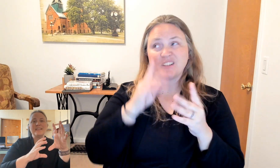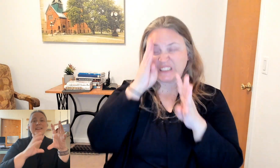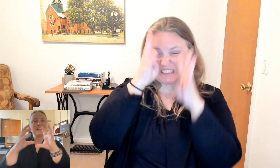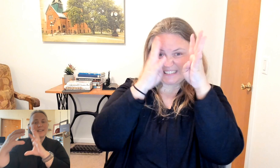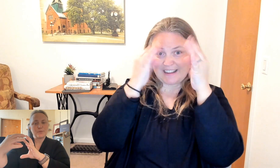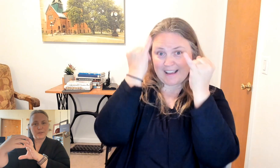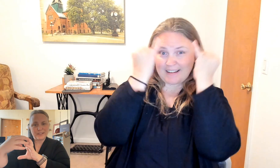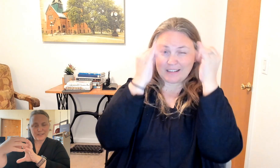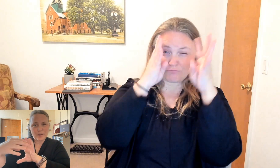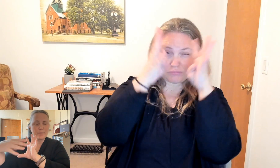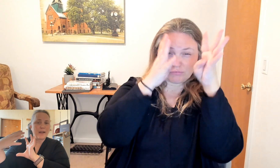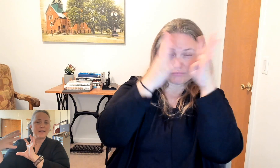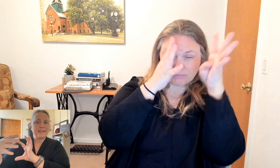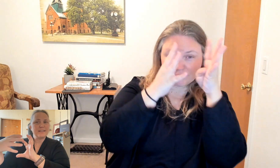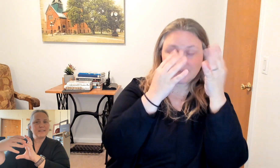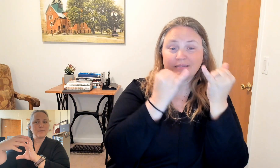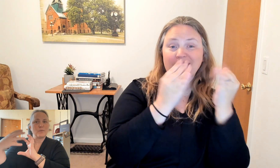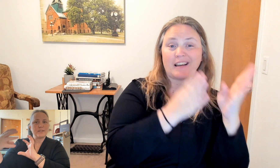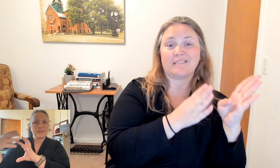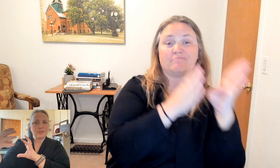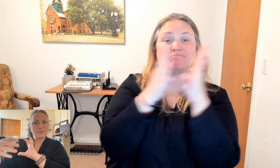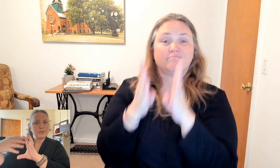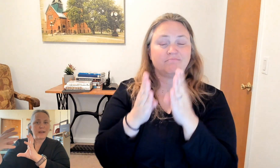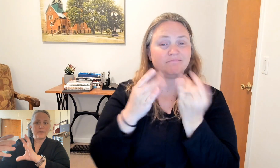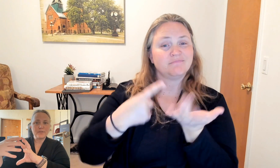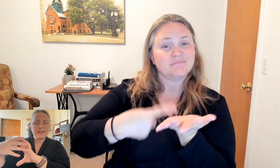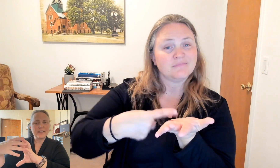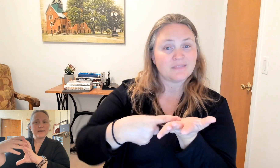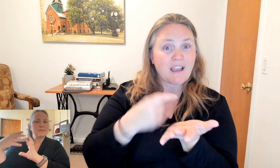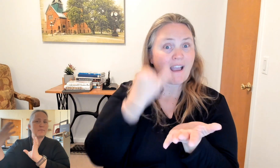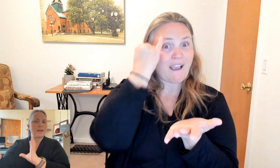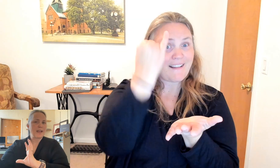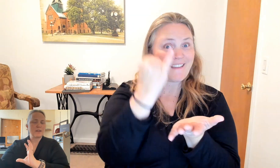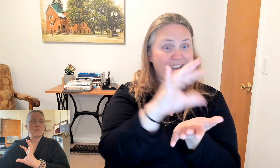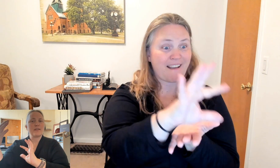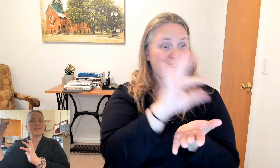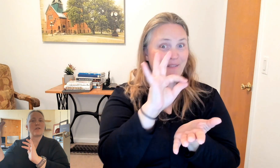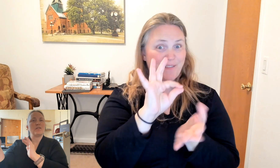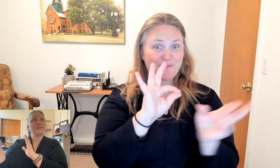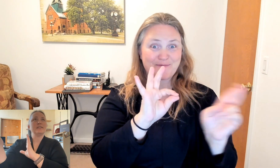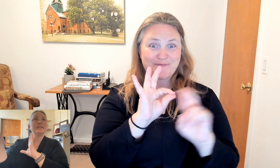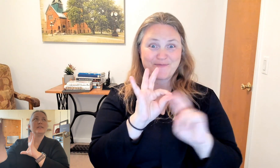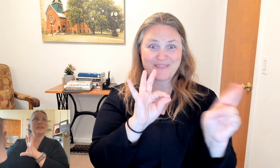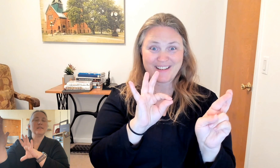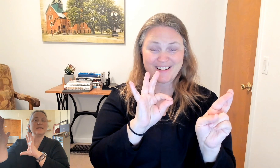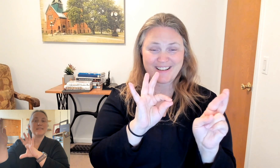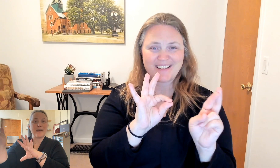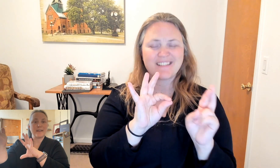The next stage we're going to talk about is what to do when you have those ideas. My category is called design.